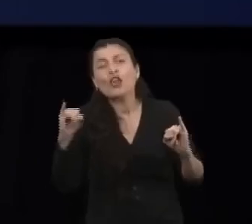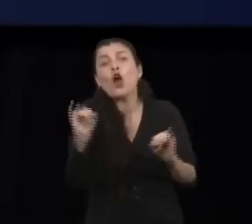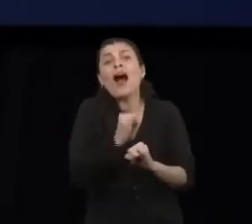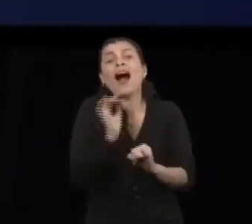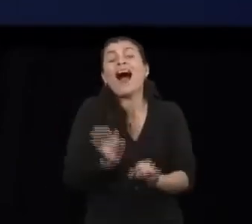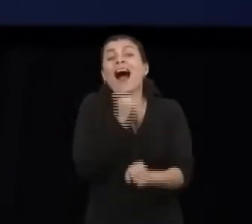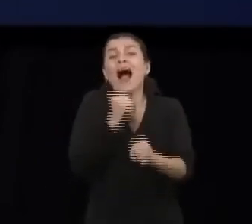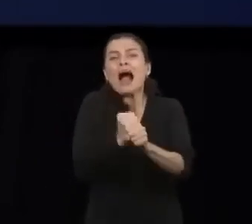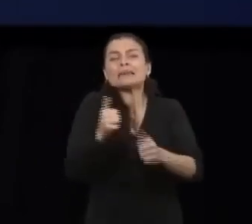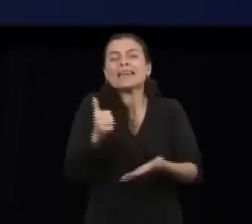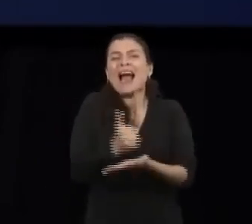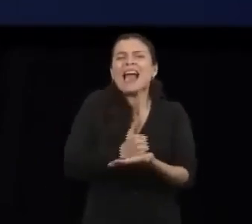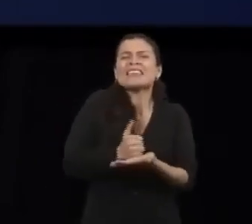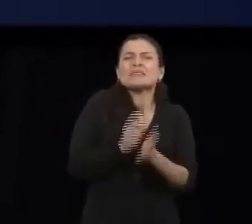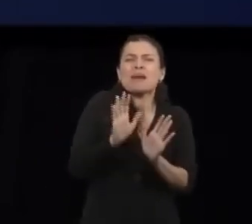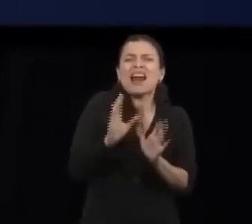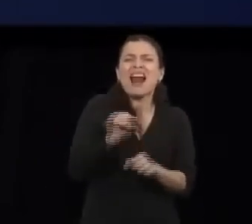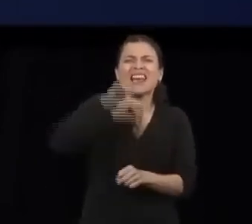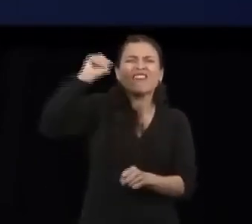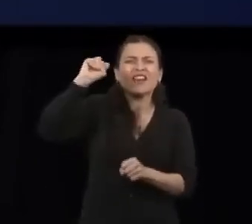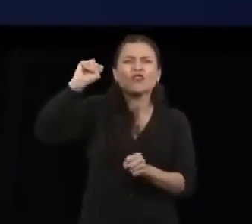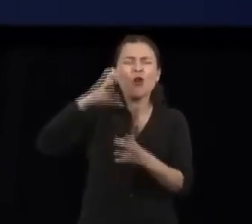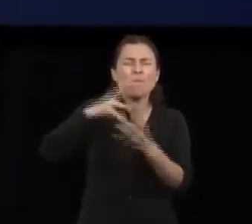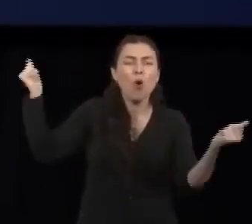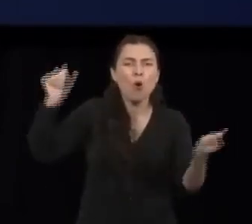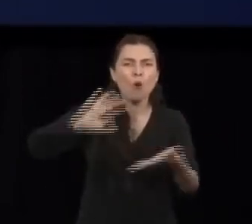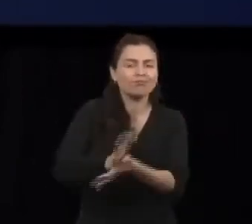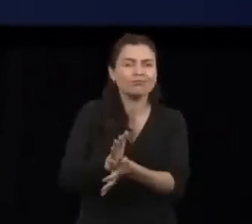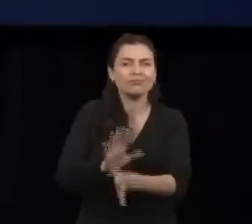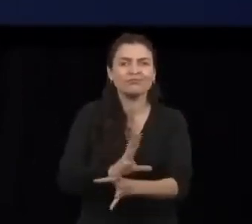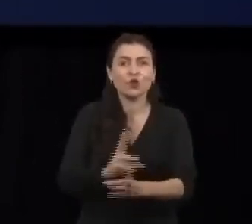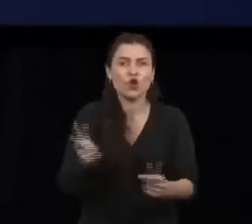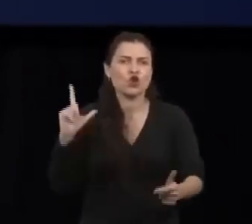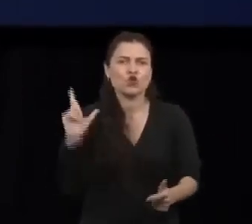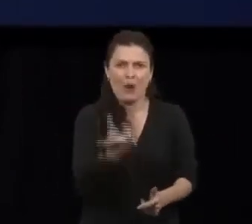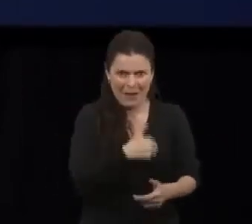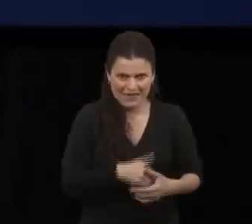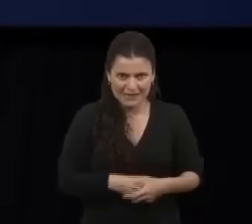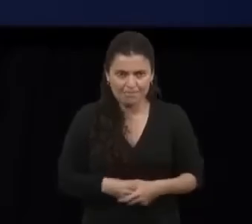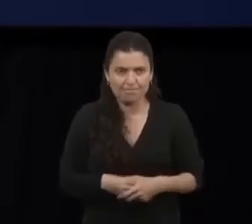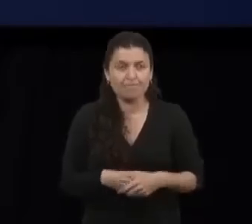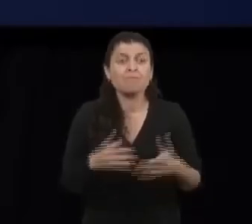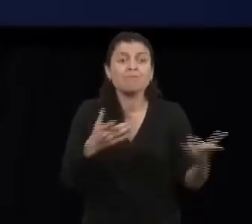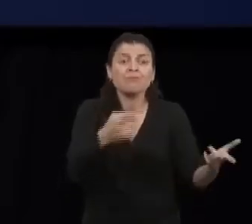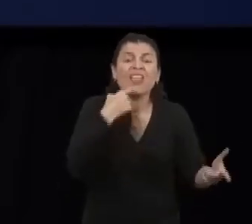In fact, we, today, what we are doing is purging the inflation